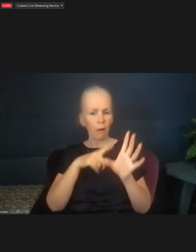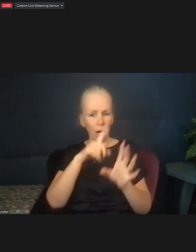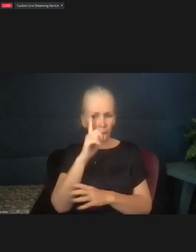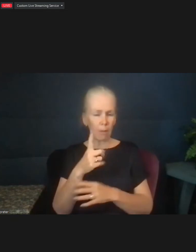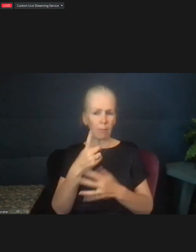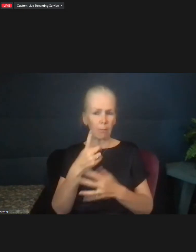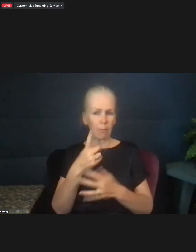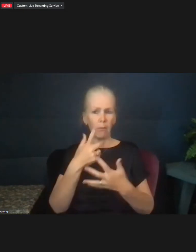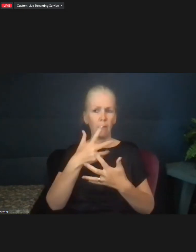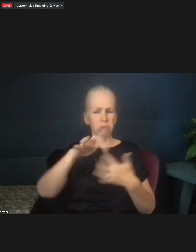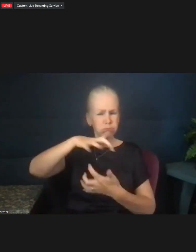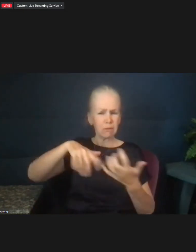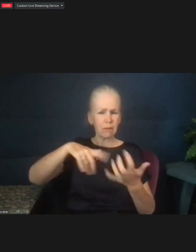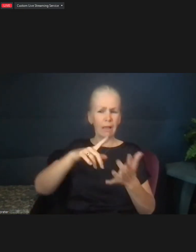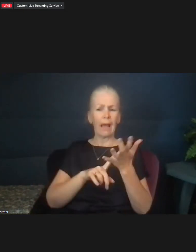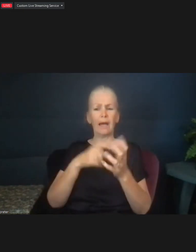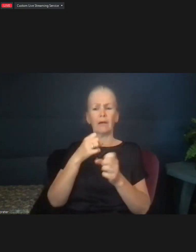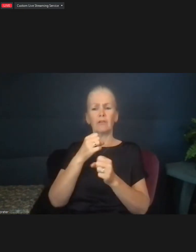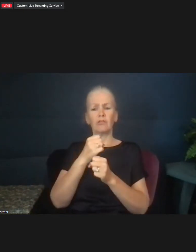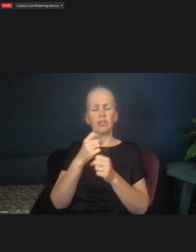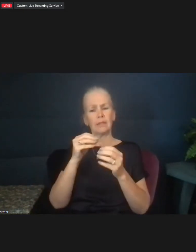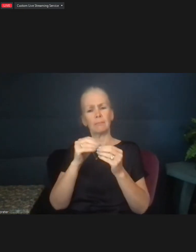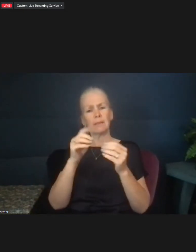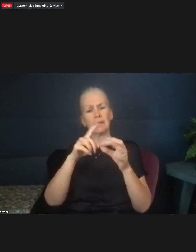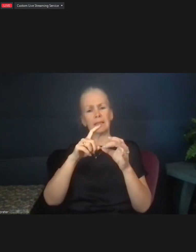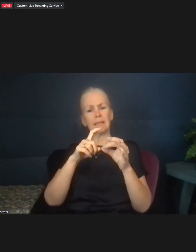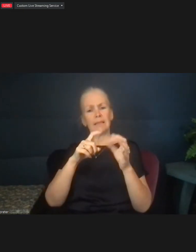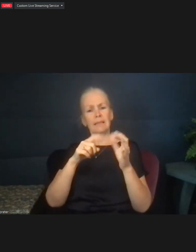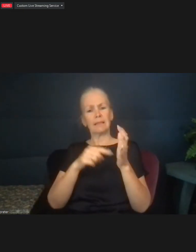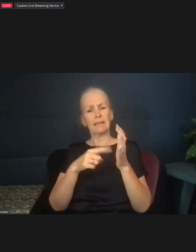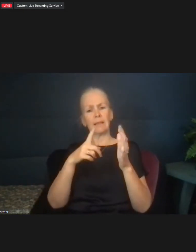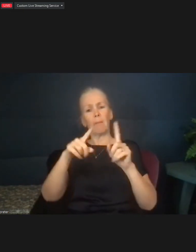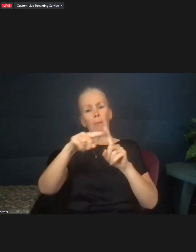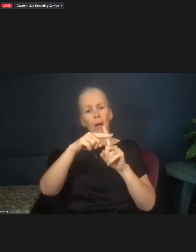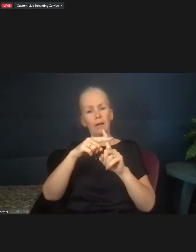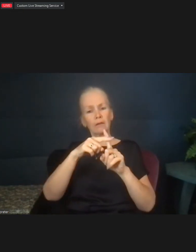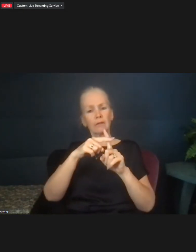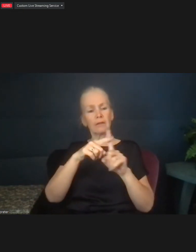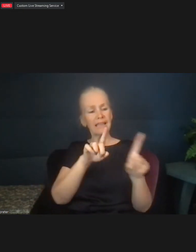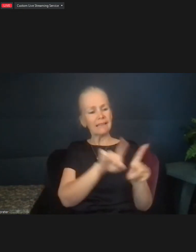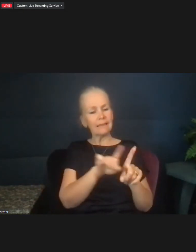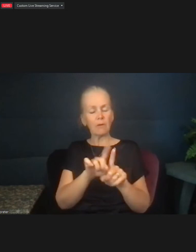the LGBT plus community, they're similar. They're not the same. Not one person is the